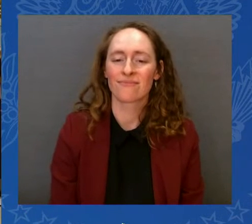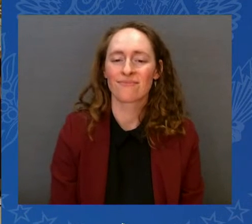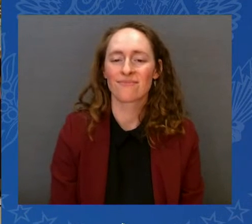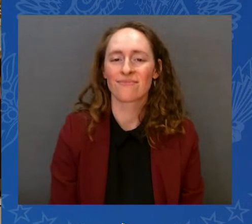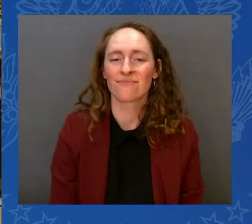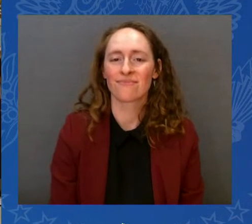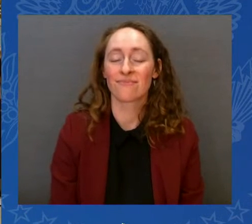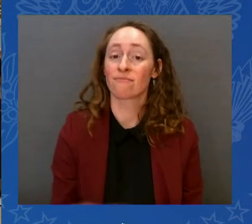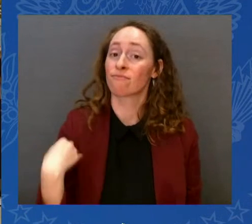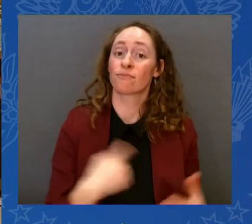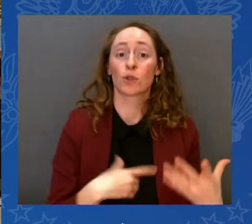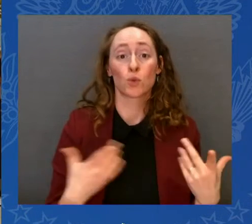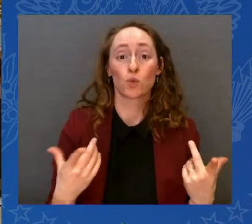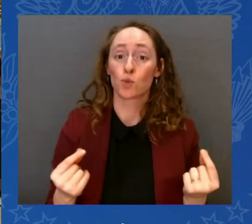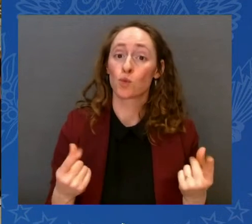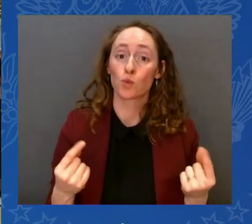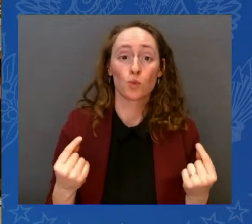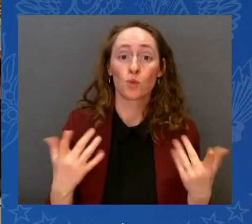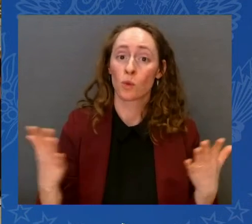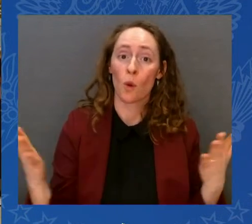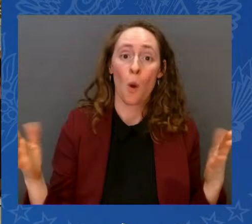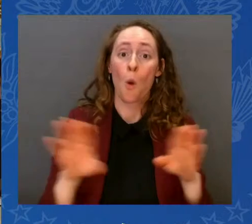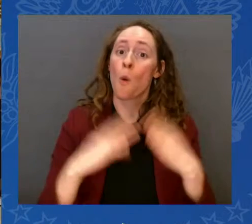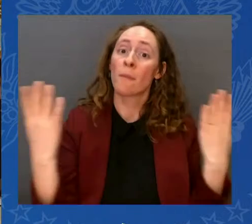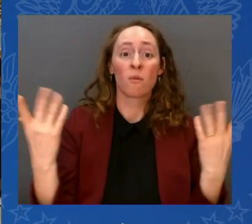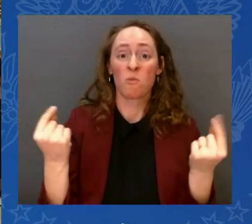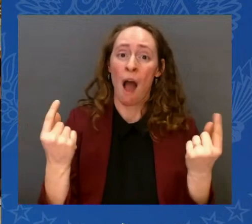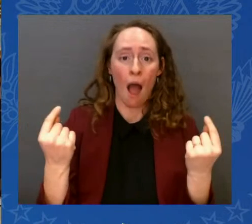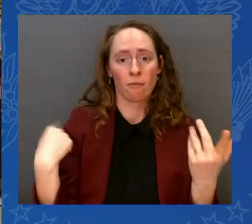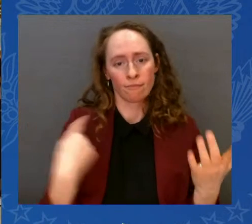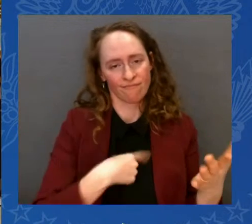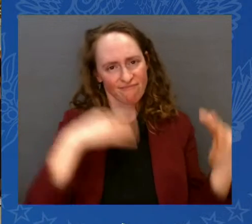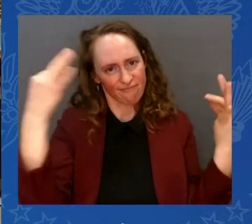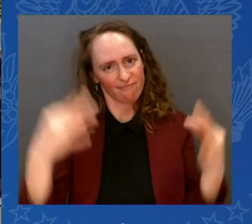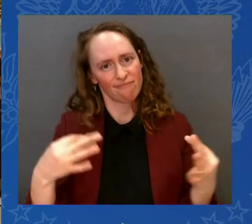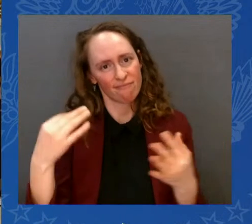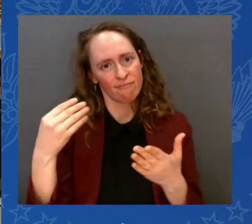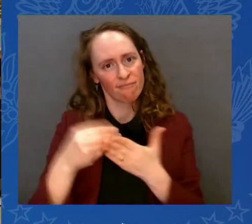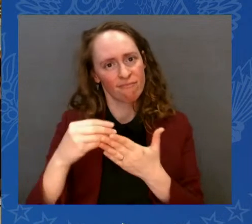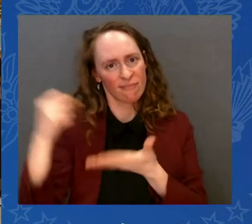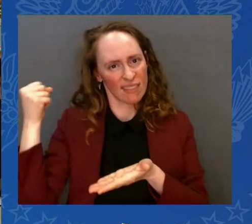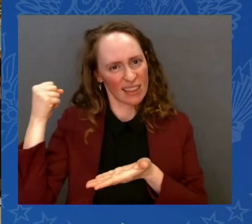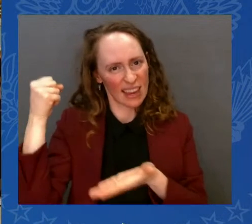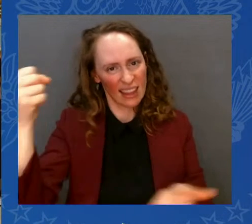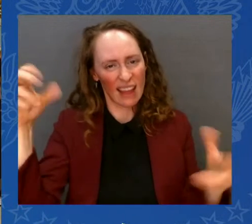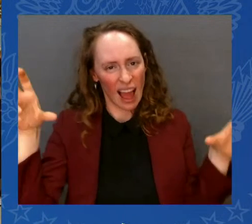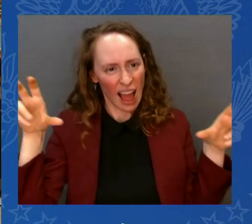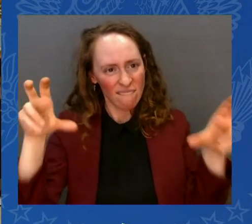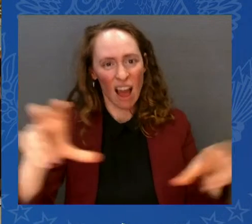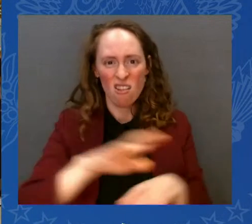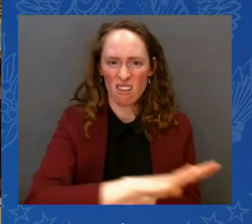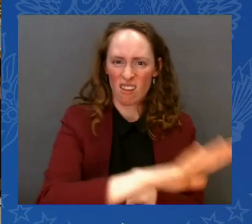and it includes our work to implement the largest investment in climate in our nation's history.